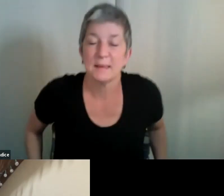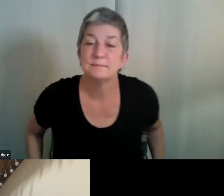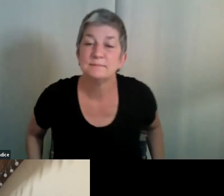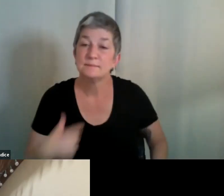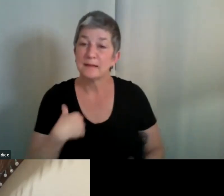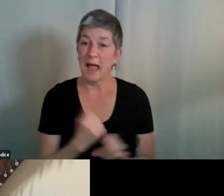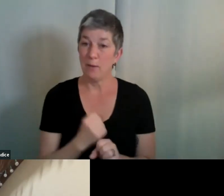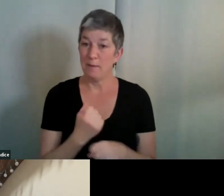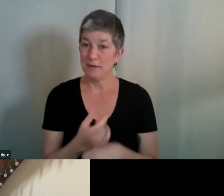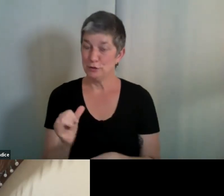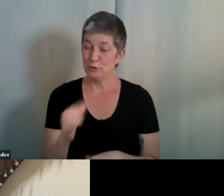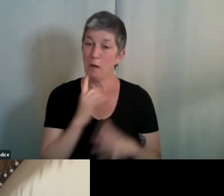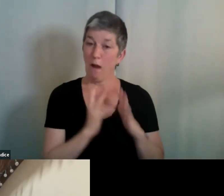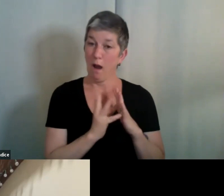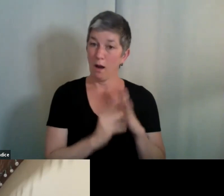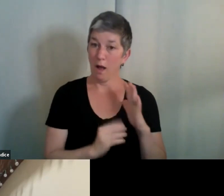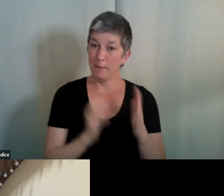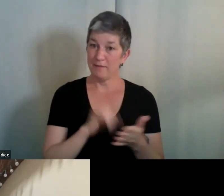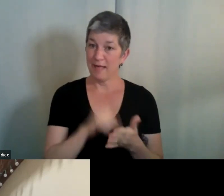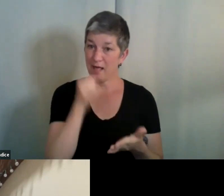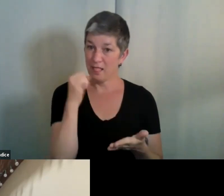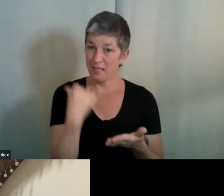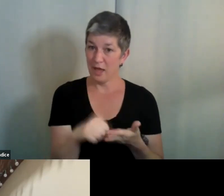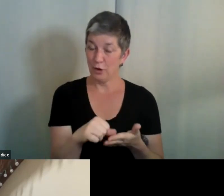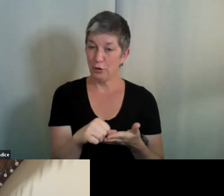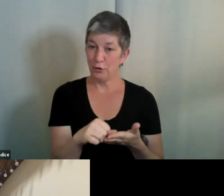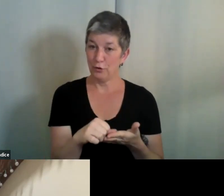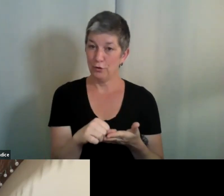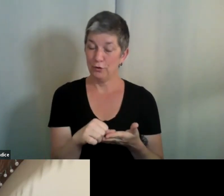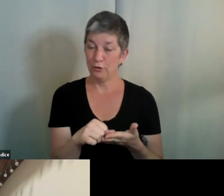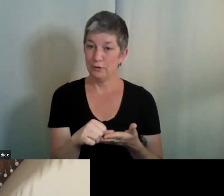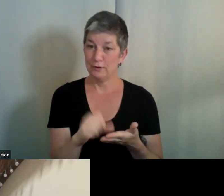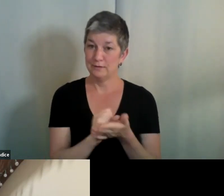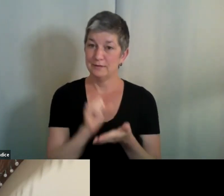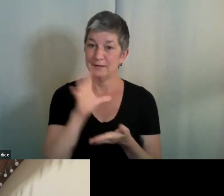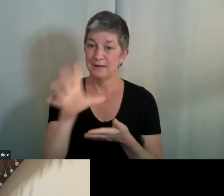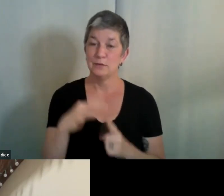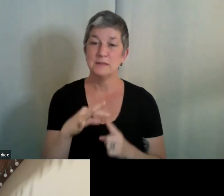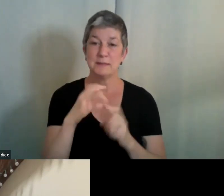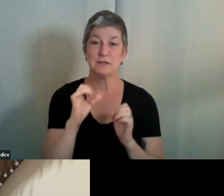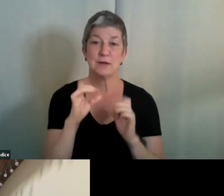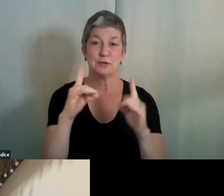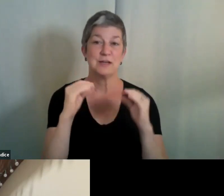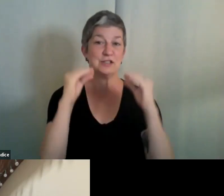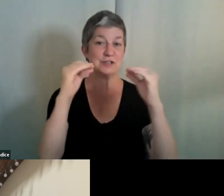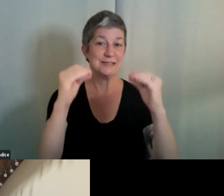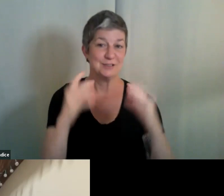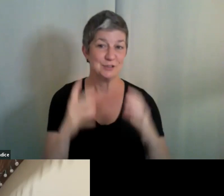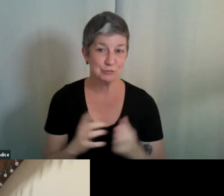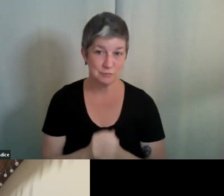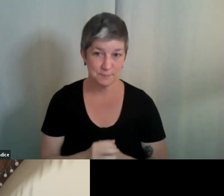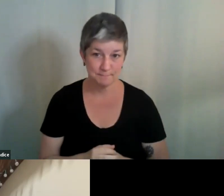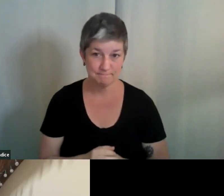that a copy of that goes to the special education teacher above